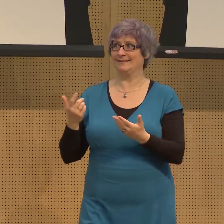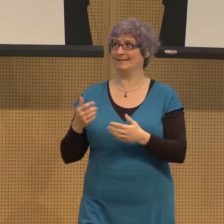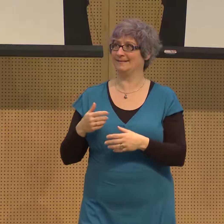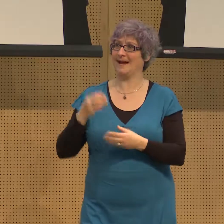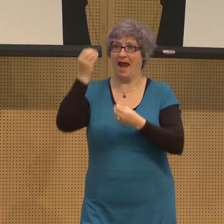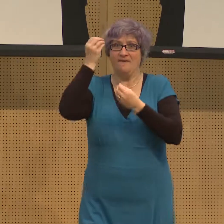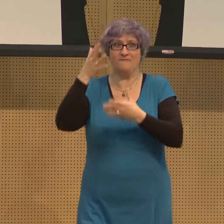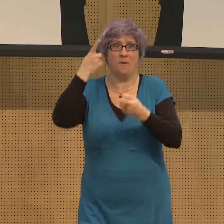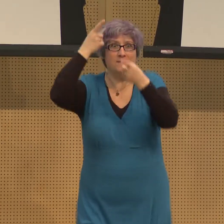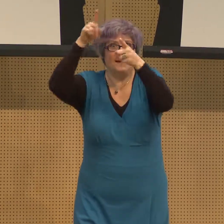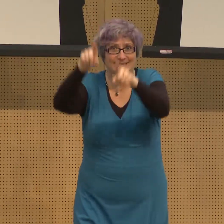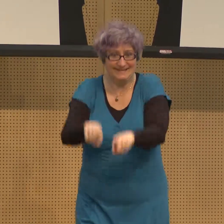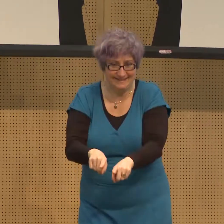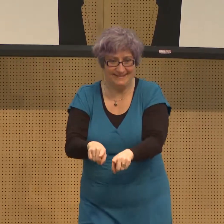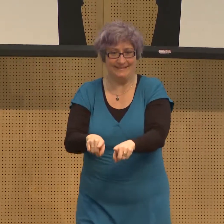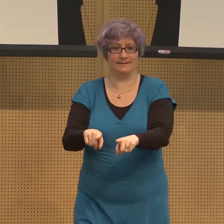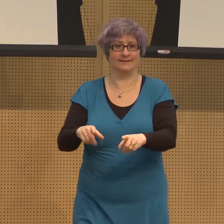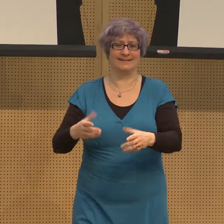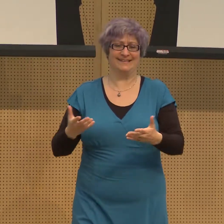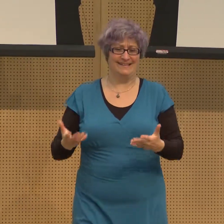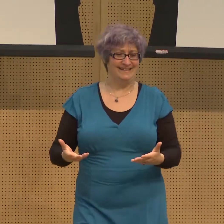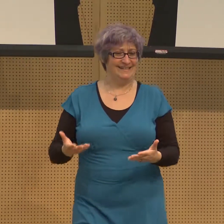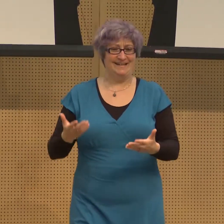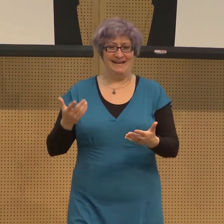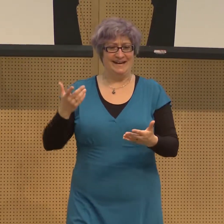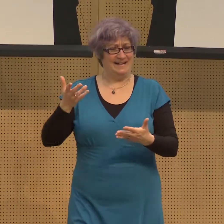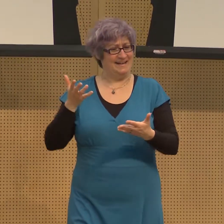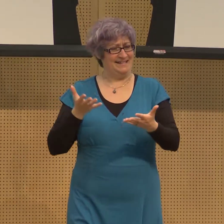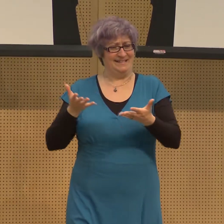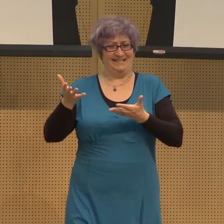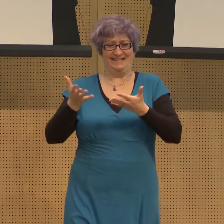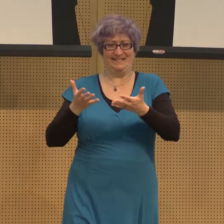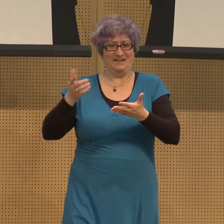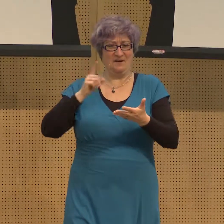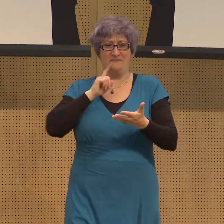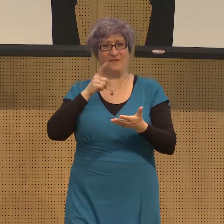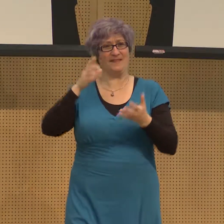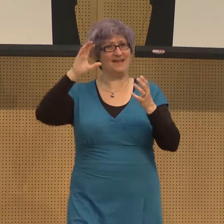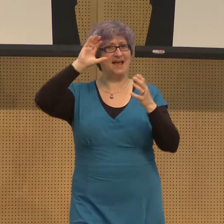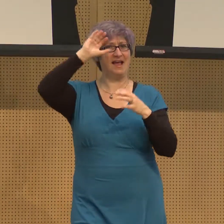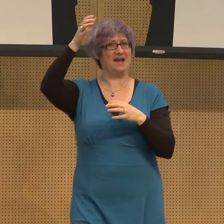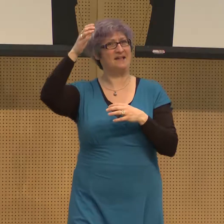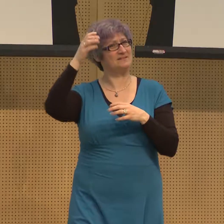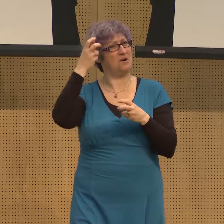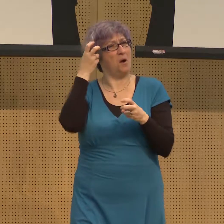for forms and work and informed consents and all of these other aspects of research